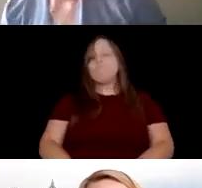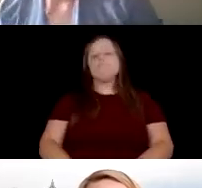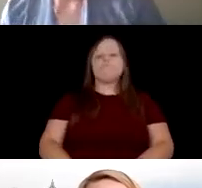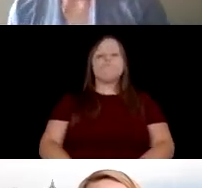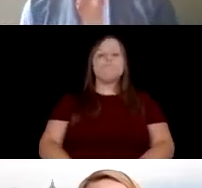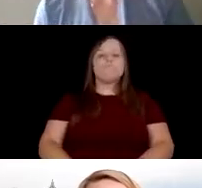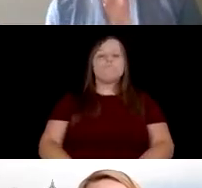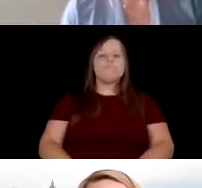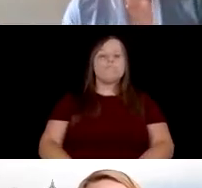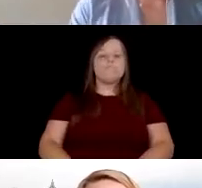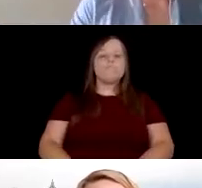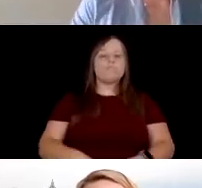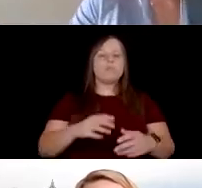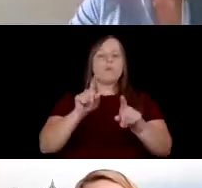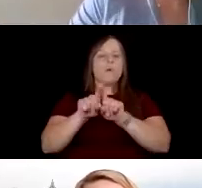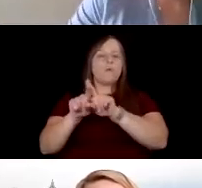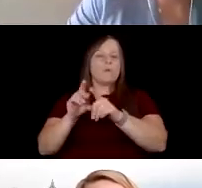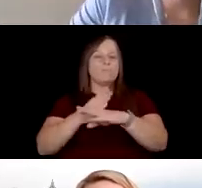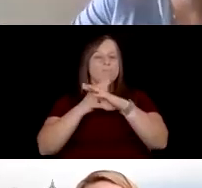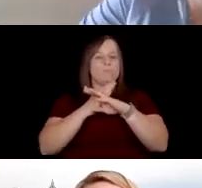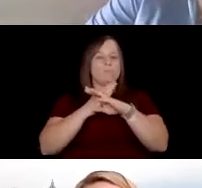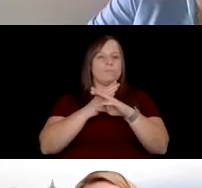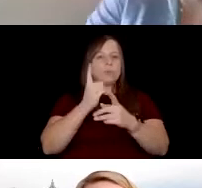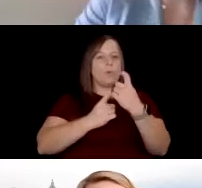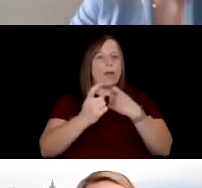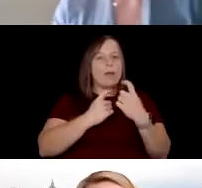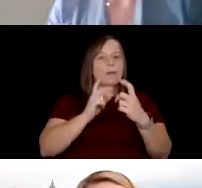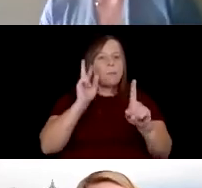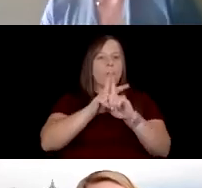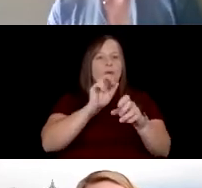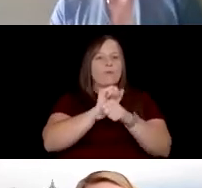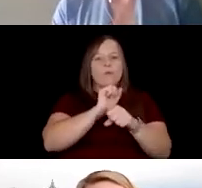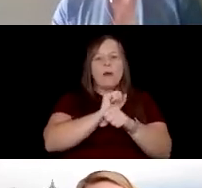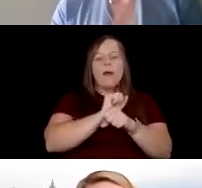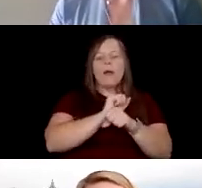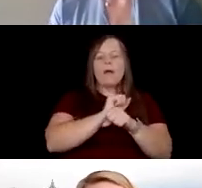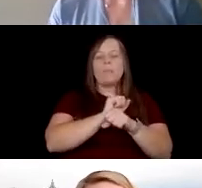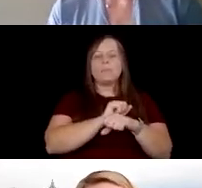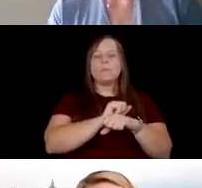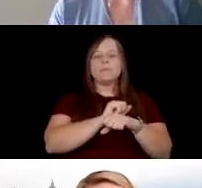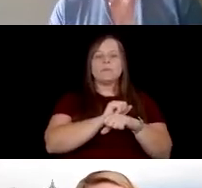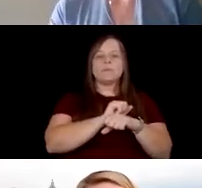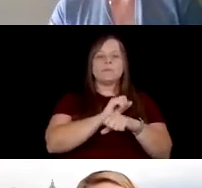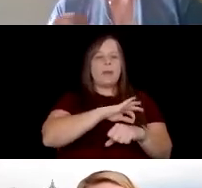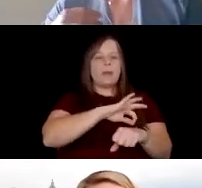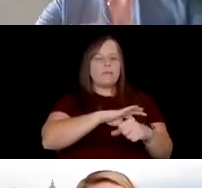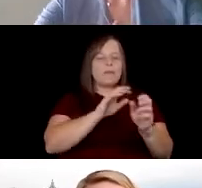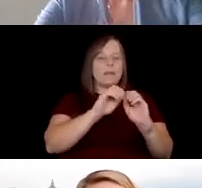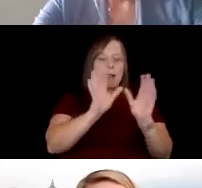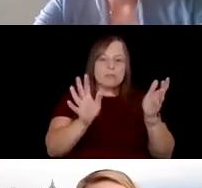A veteran might also run into questions about their discharge status when they're applying for jobs, when they're applying for benefits, obviously,